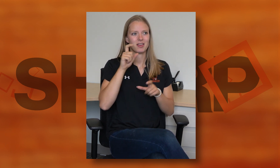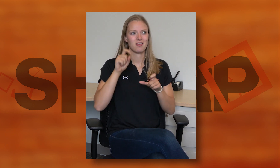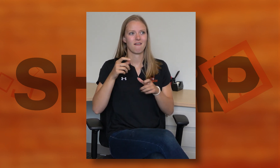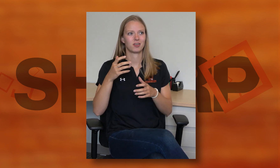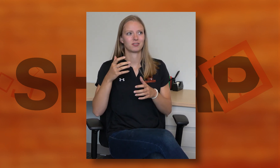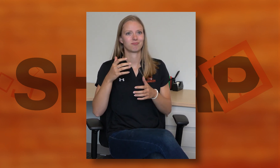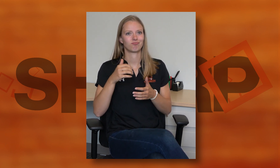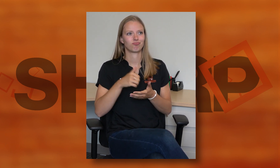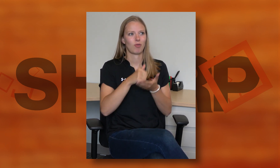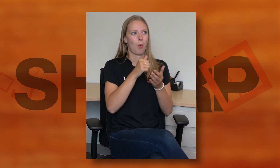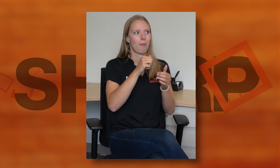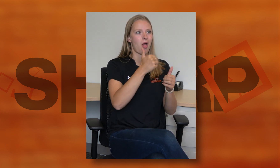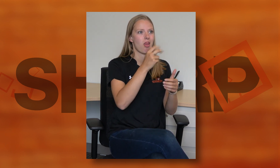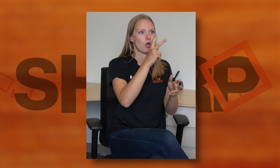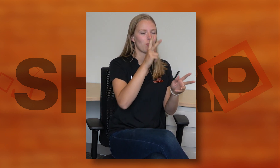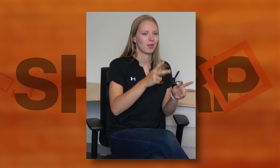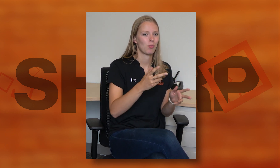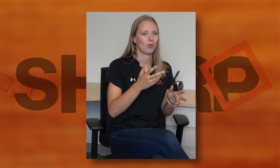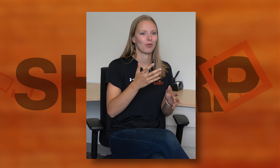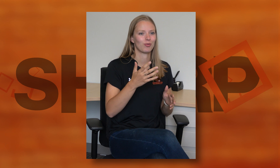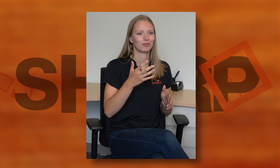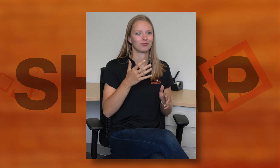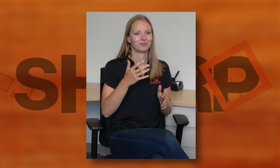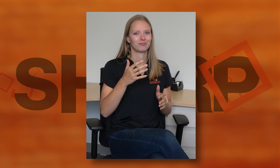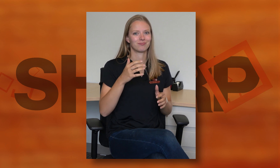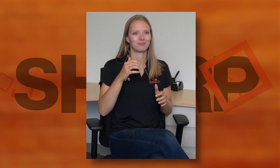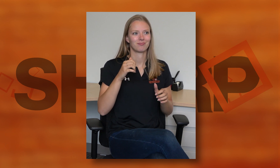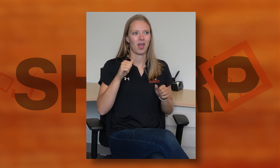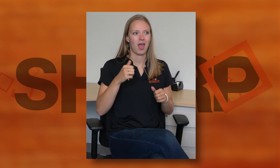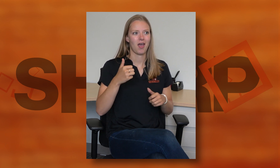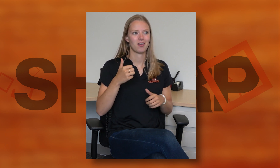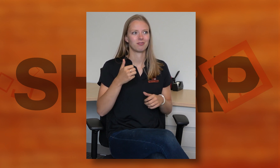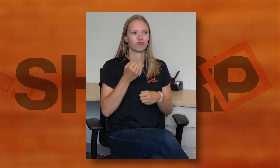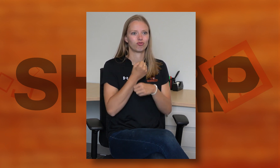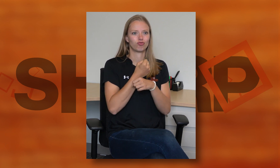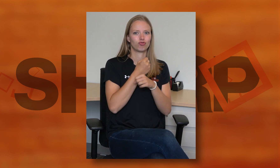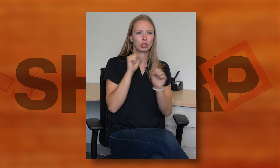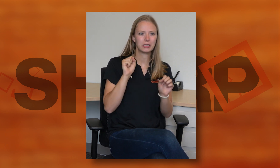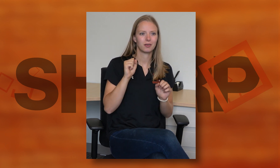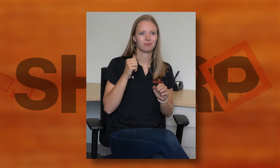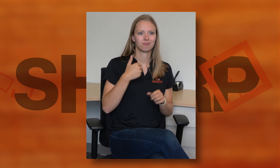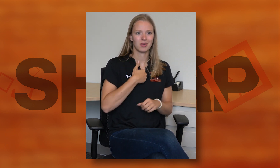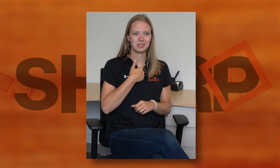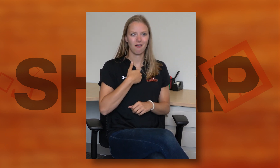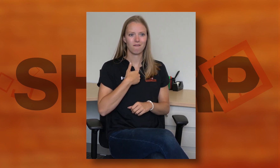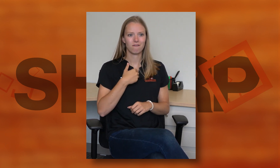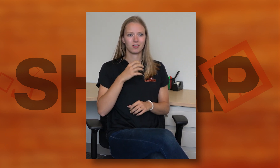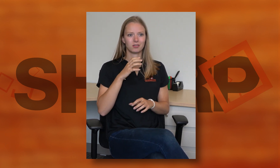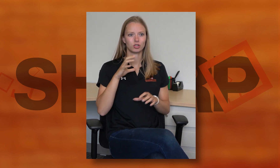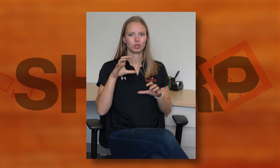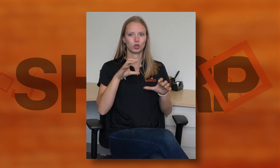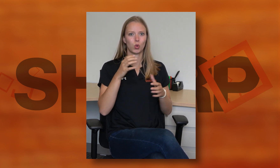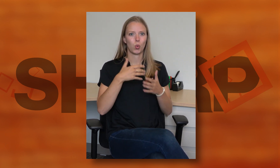I didn't have to just assist on other people's projects. I have the freedom to do